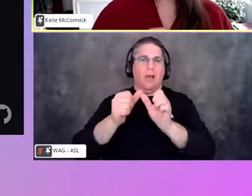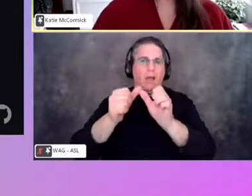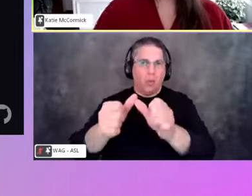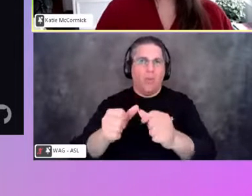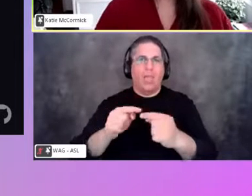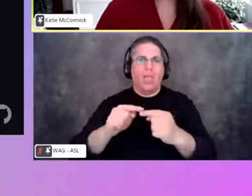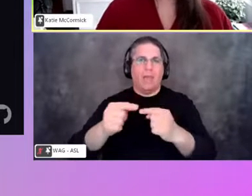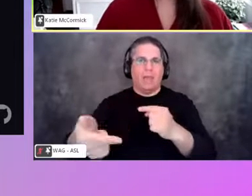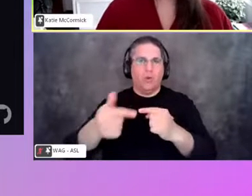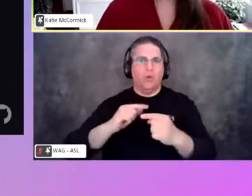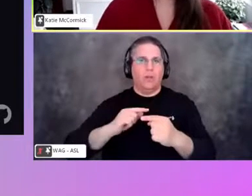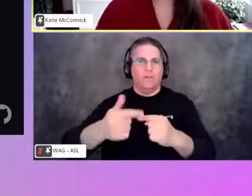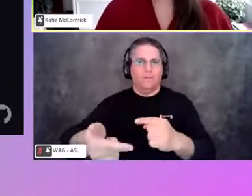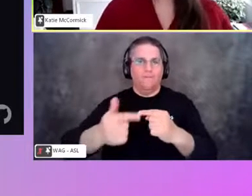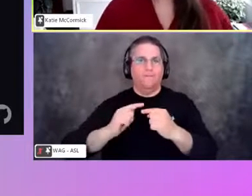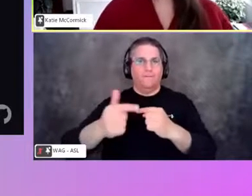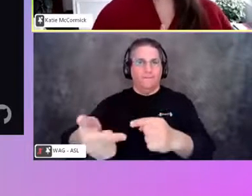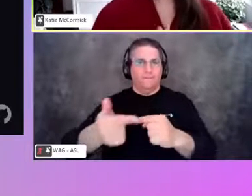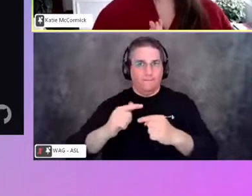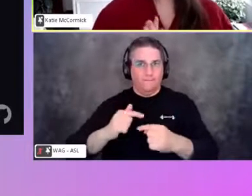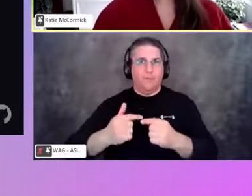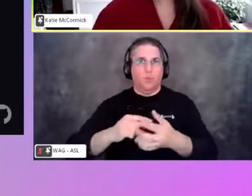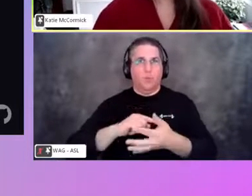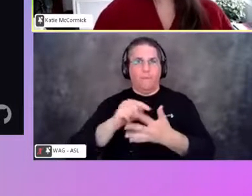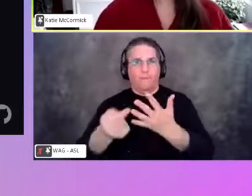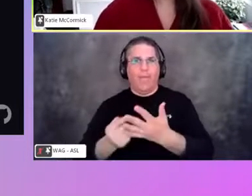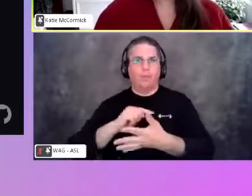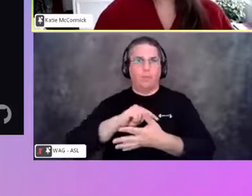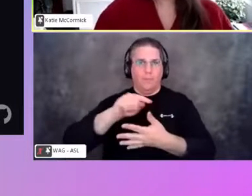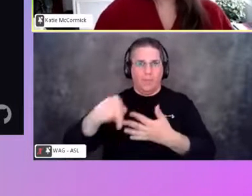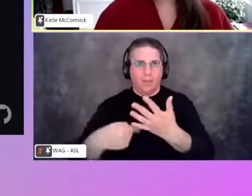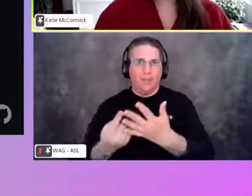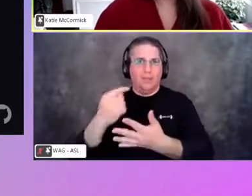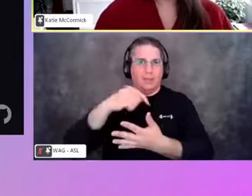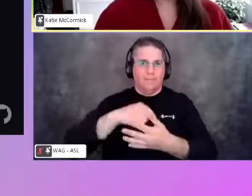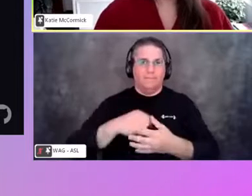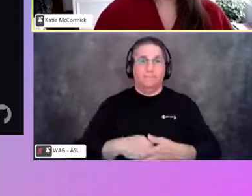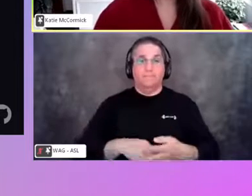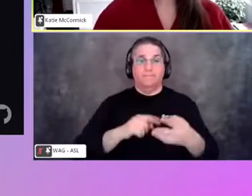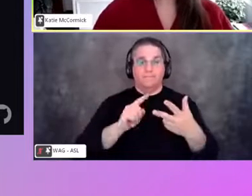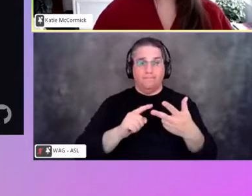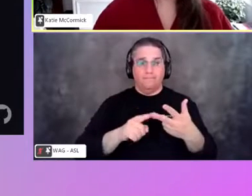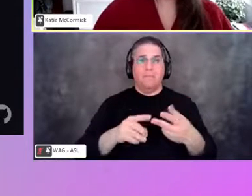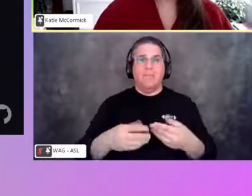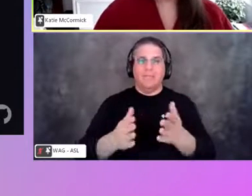compliance and understand that it's ongoing and